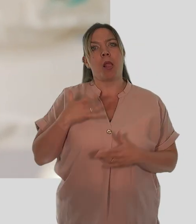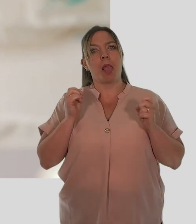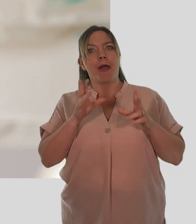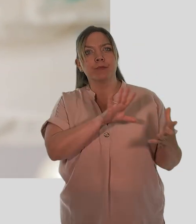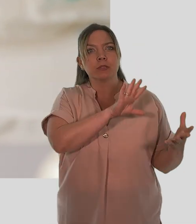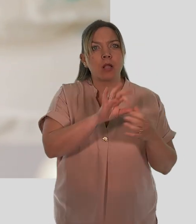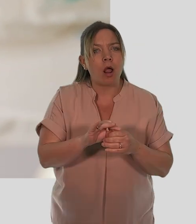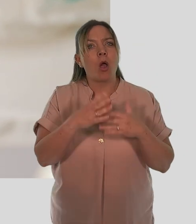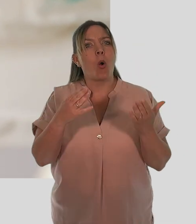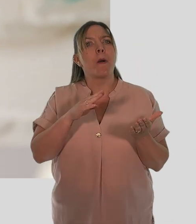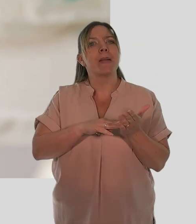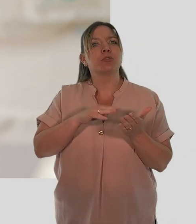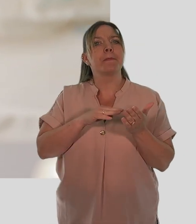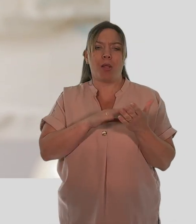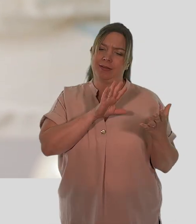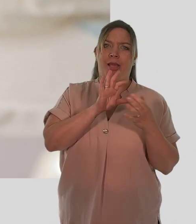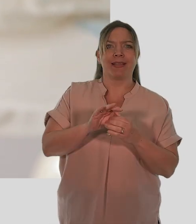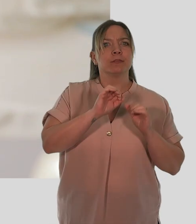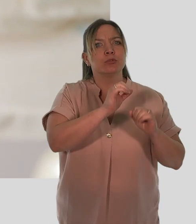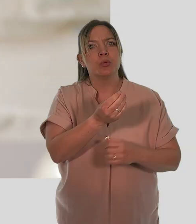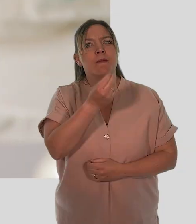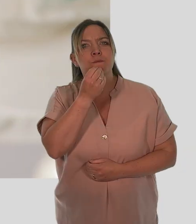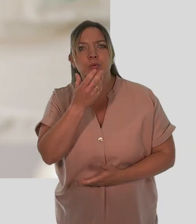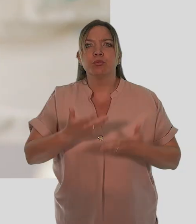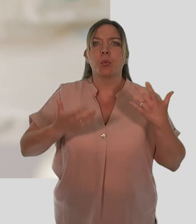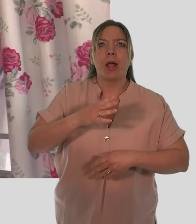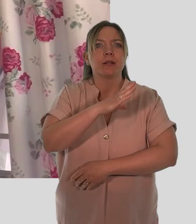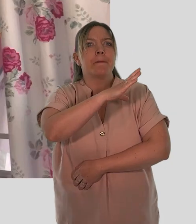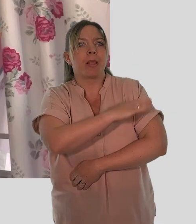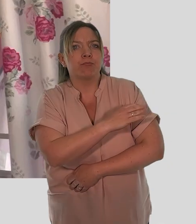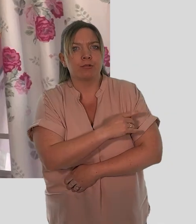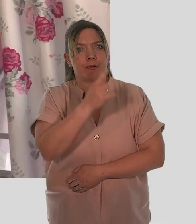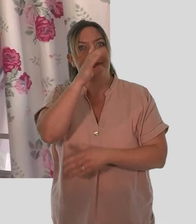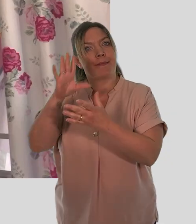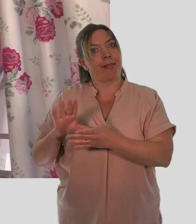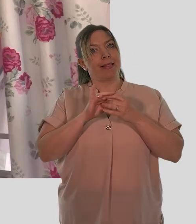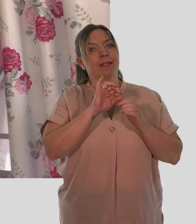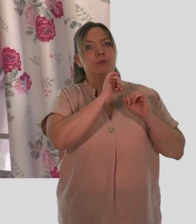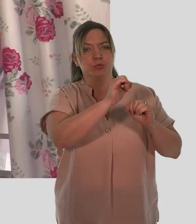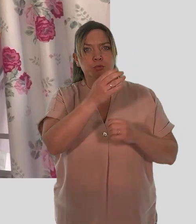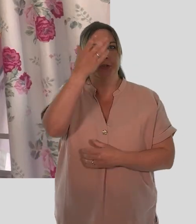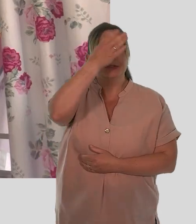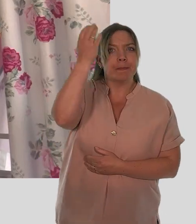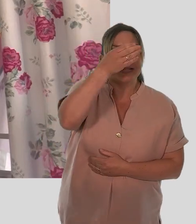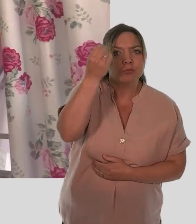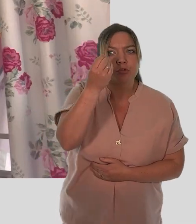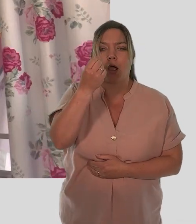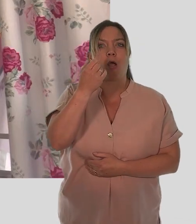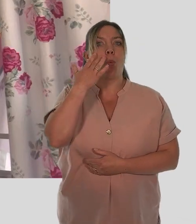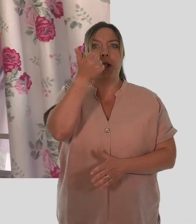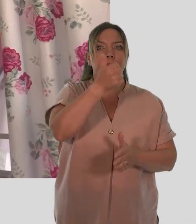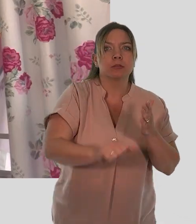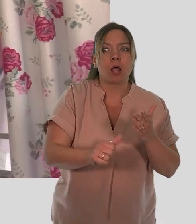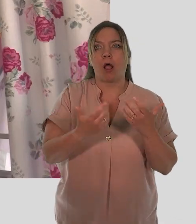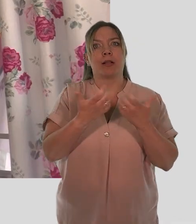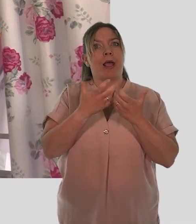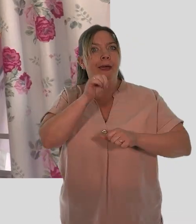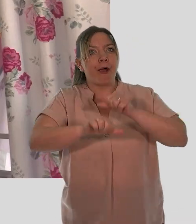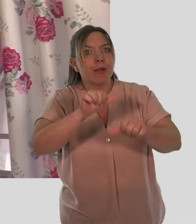and vary dependent on the type of dementia. Even with adequate detection of disease, much of the Western Pacific Region